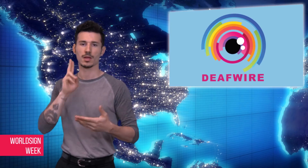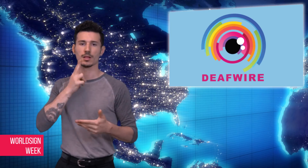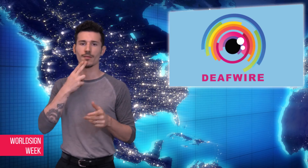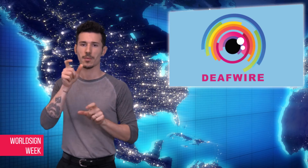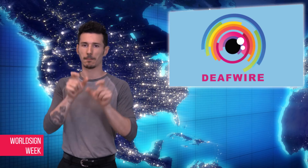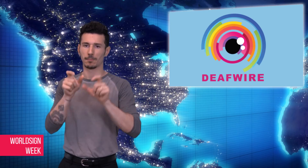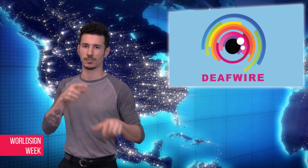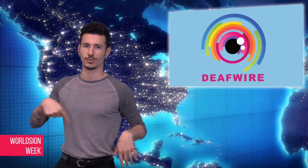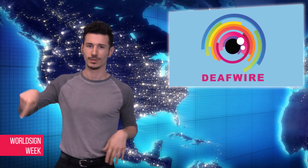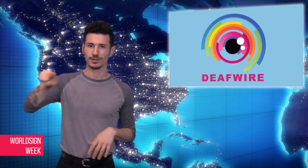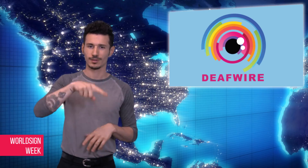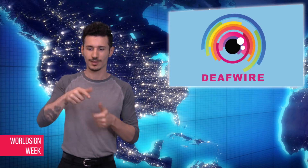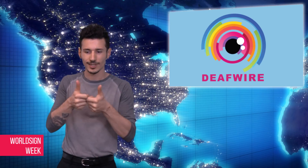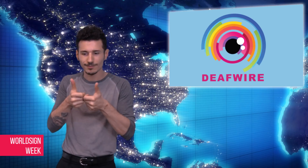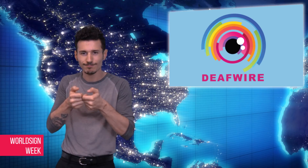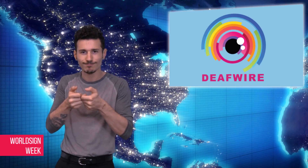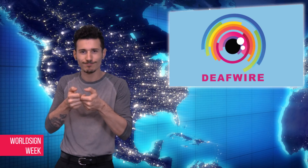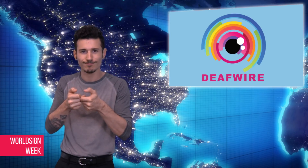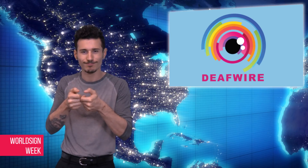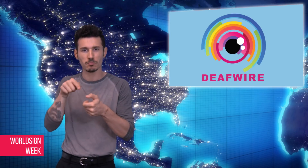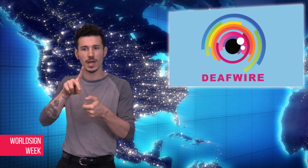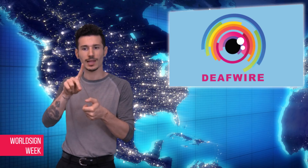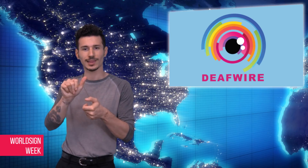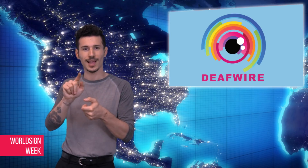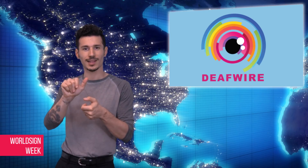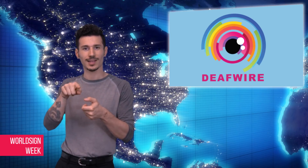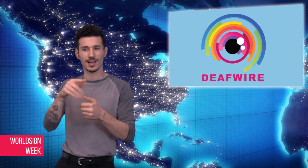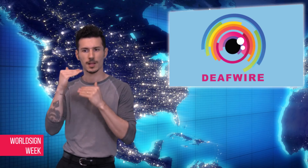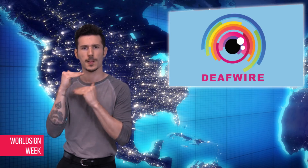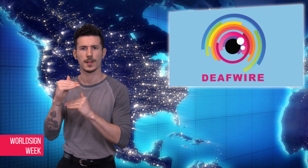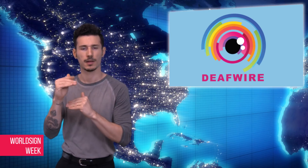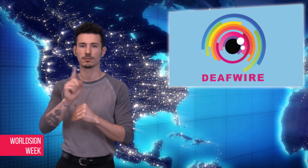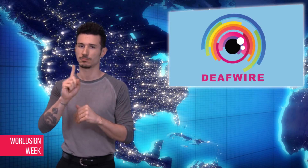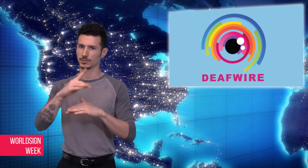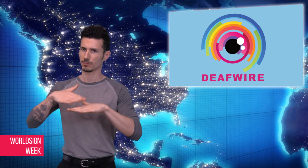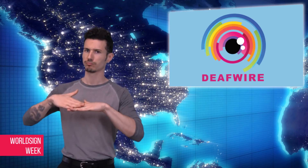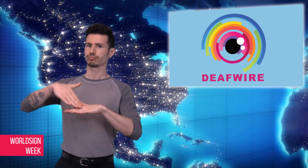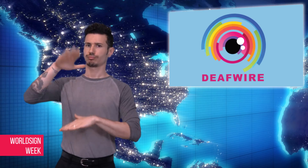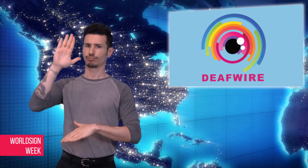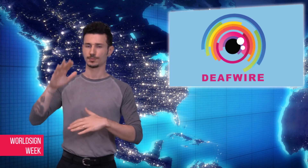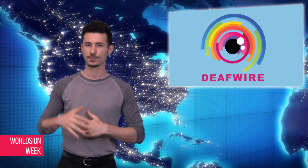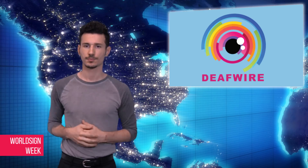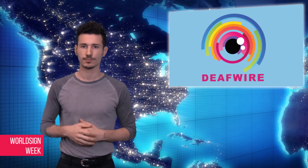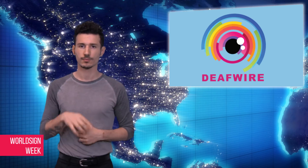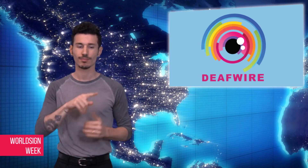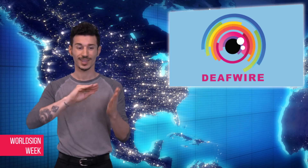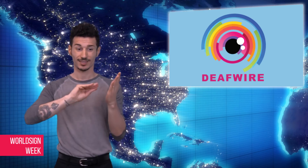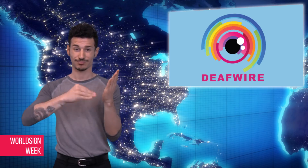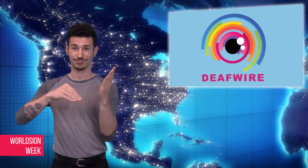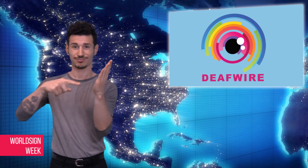from 11,867 people. Nowadays,